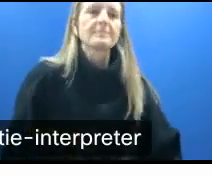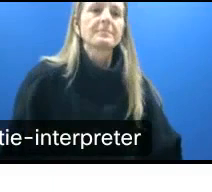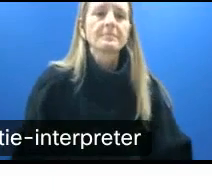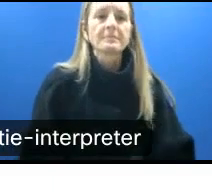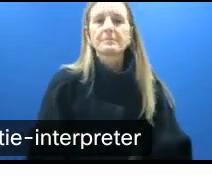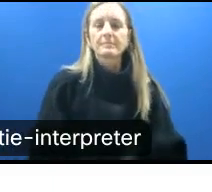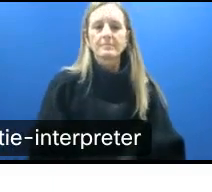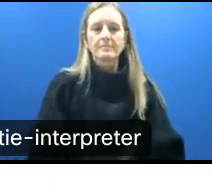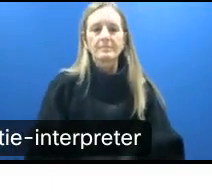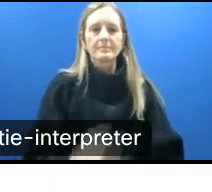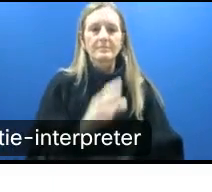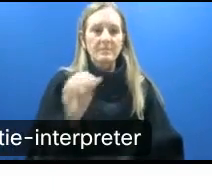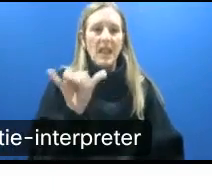And that is the report.